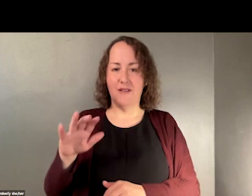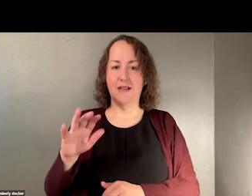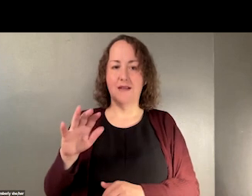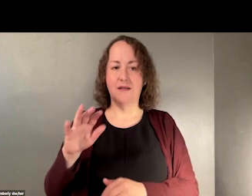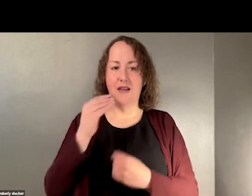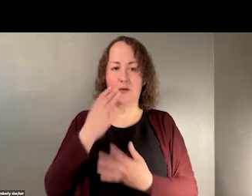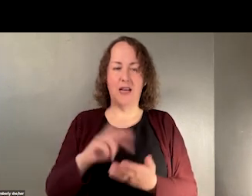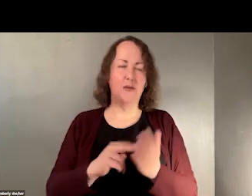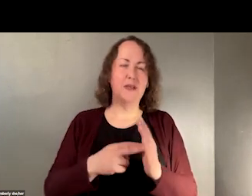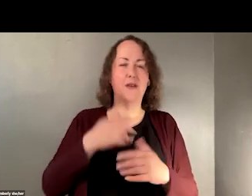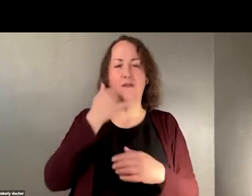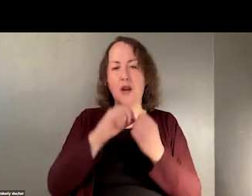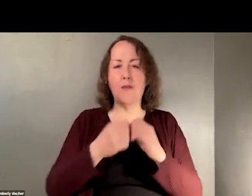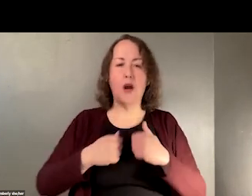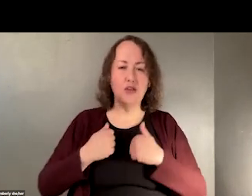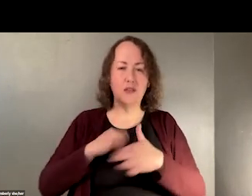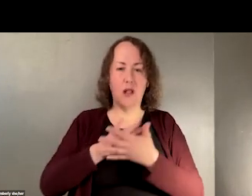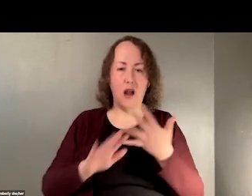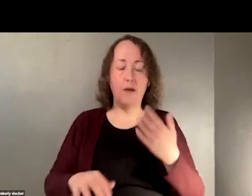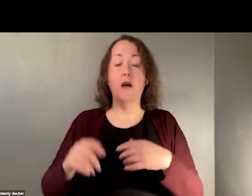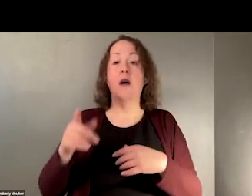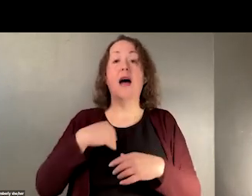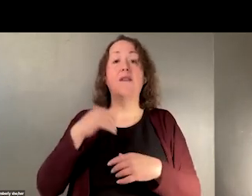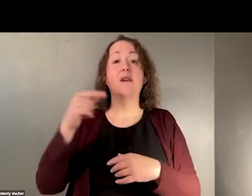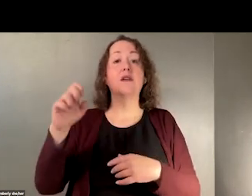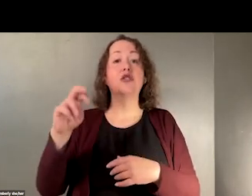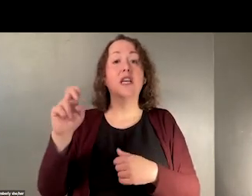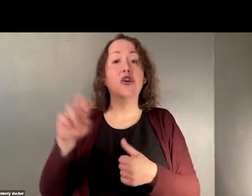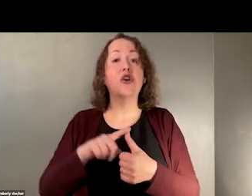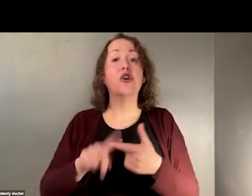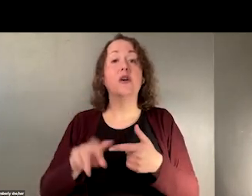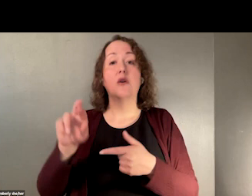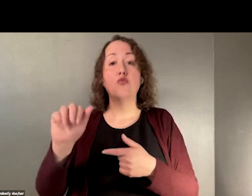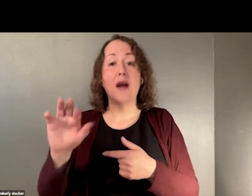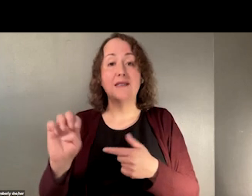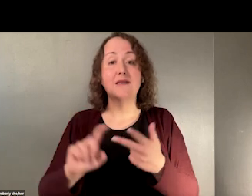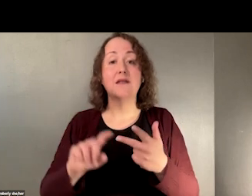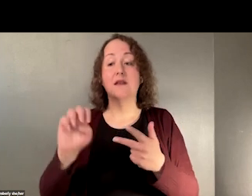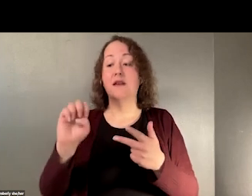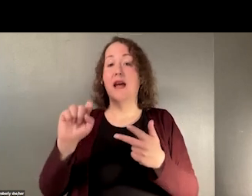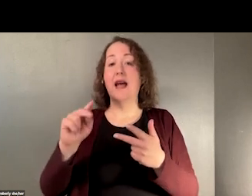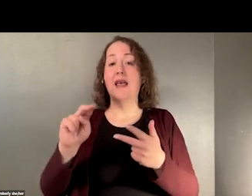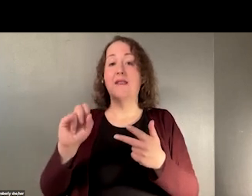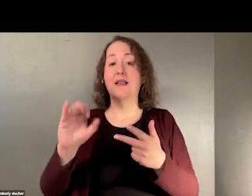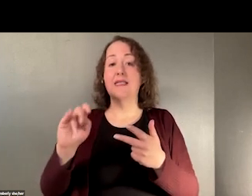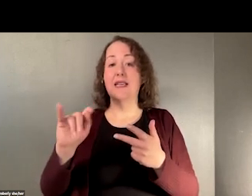the questions available to them include gender, race, ethnicity, and if they have a disability.